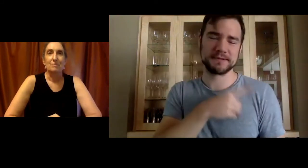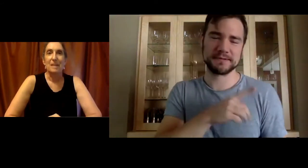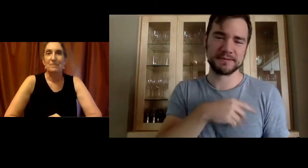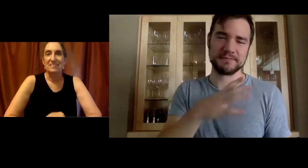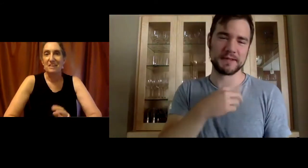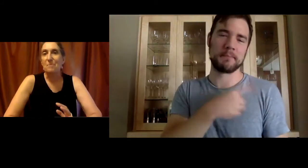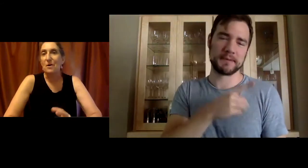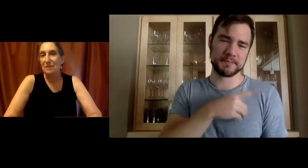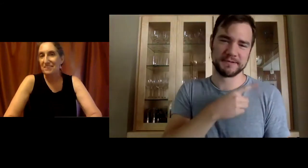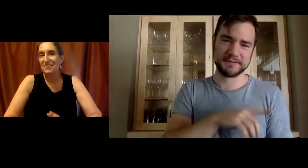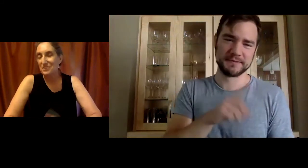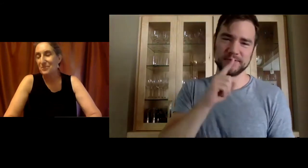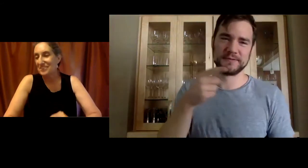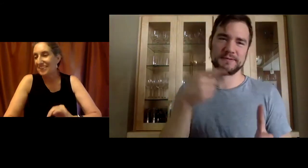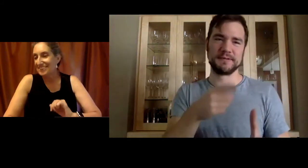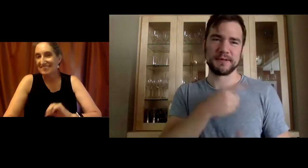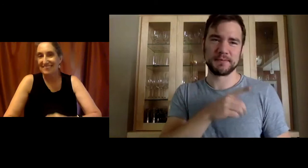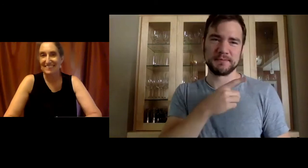Minneapolis and St. Paul, basically, it's the twin cities.